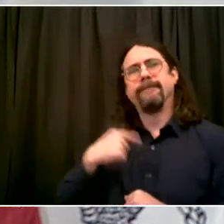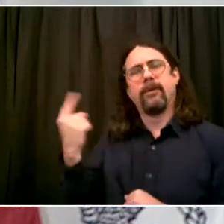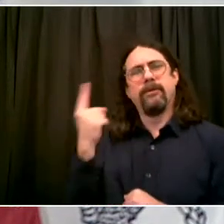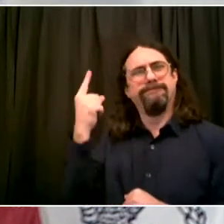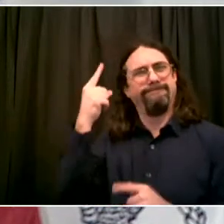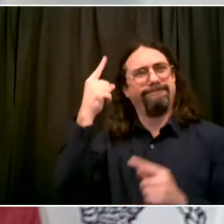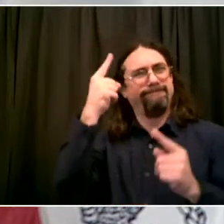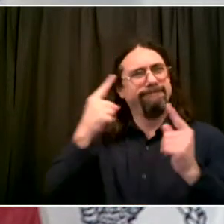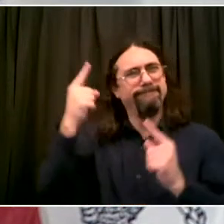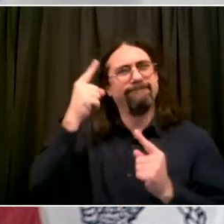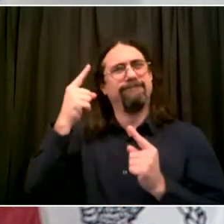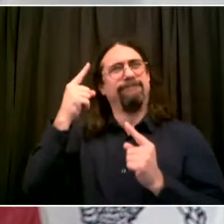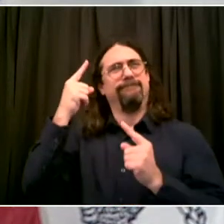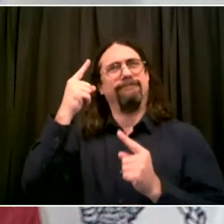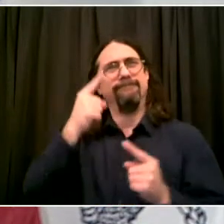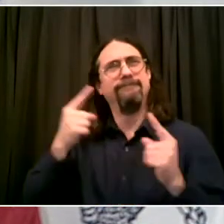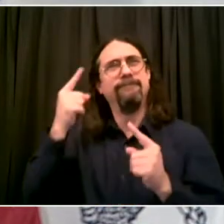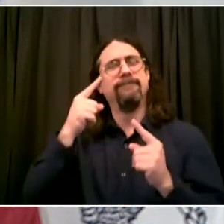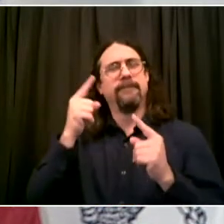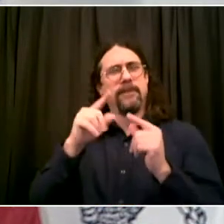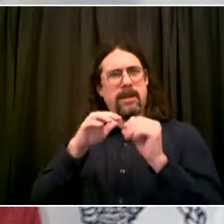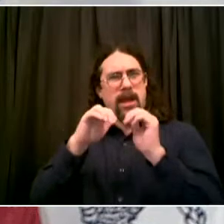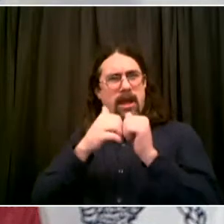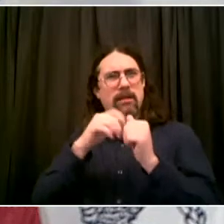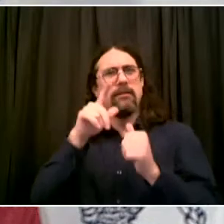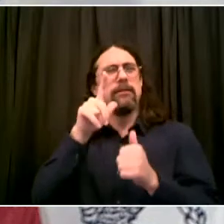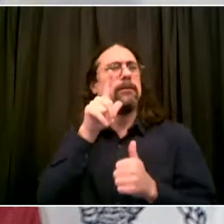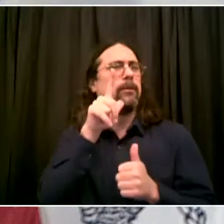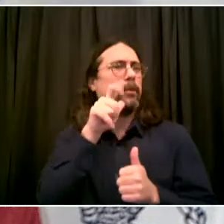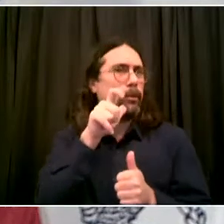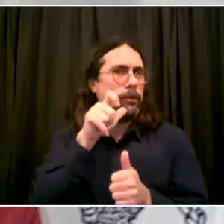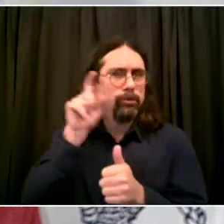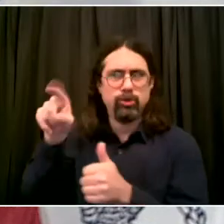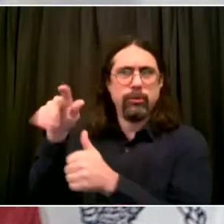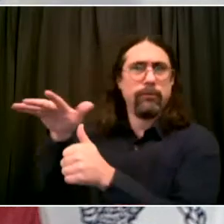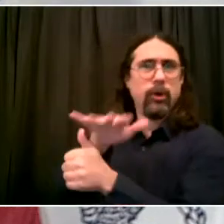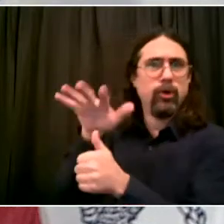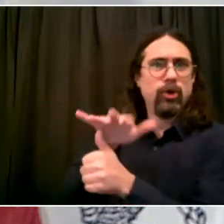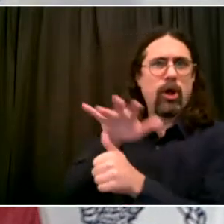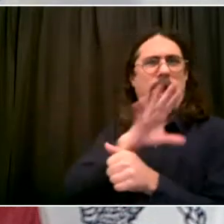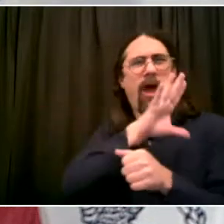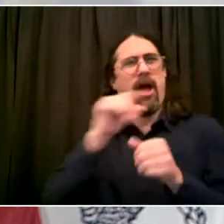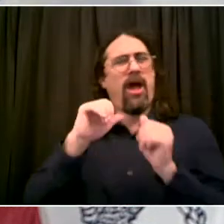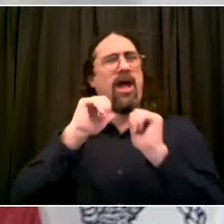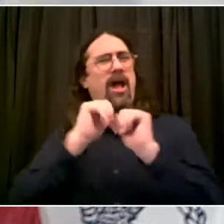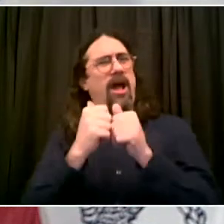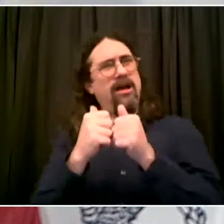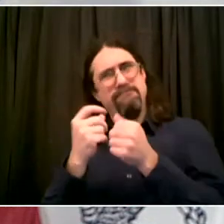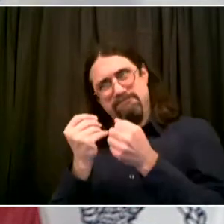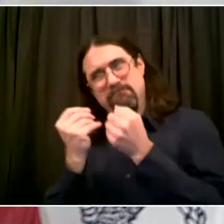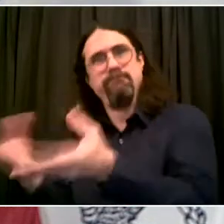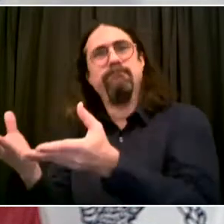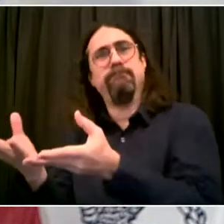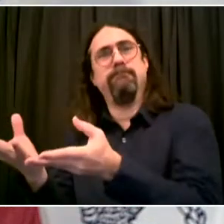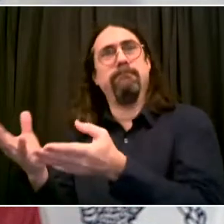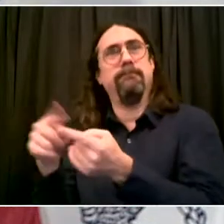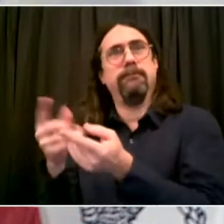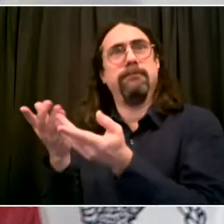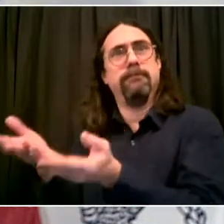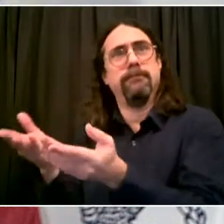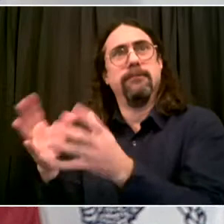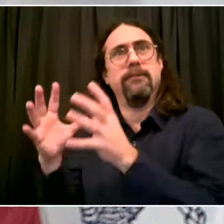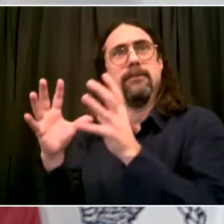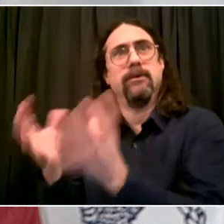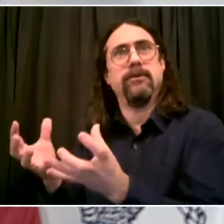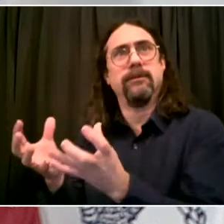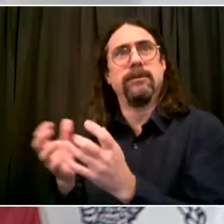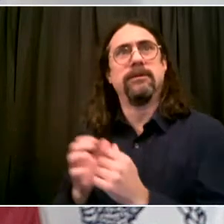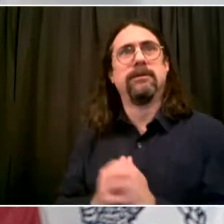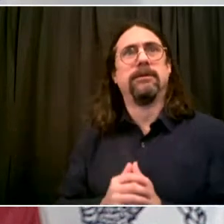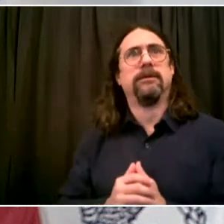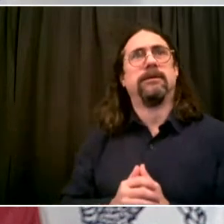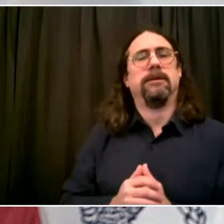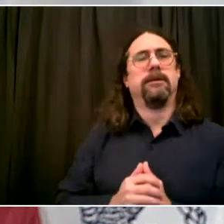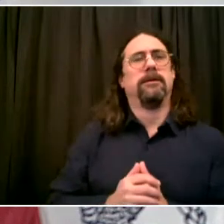REALLY IMPORTANT